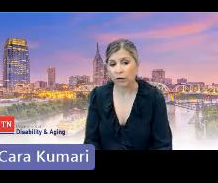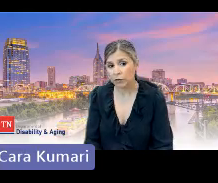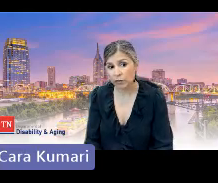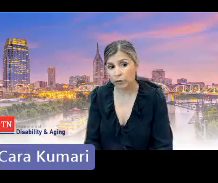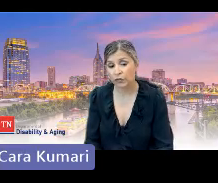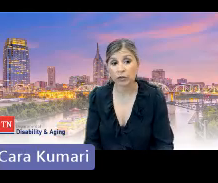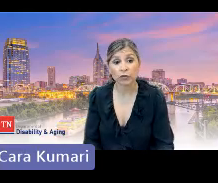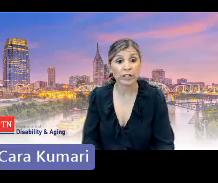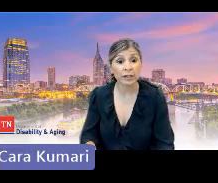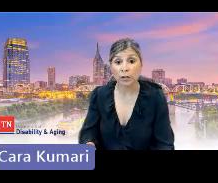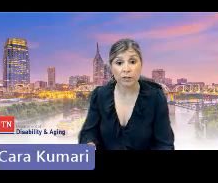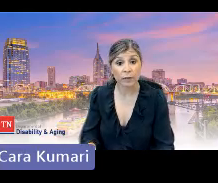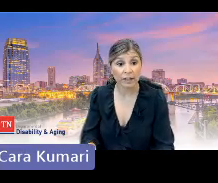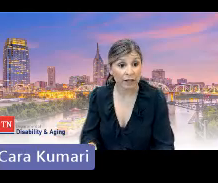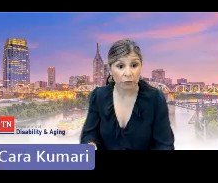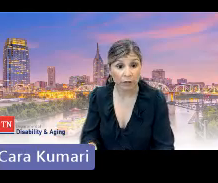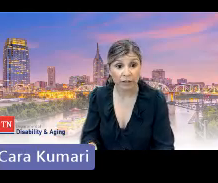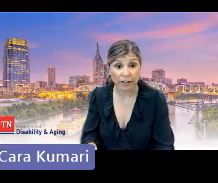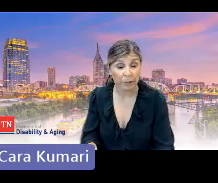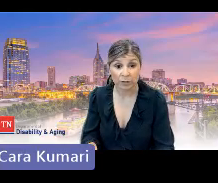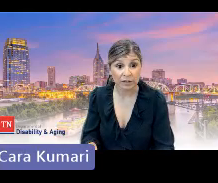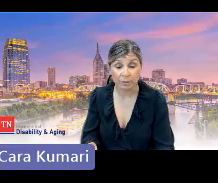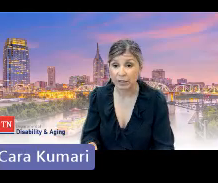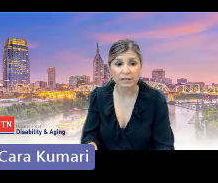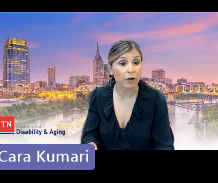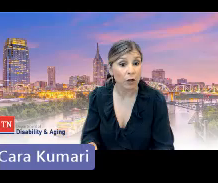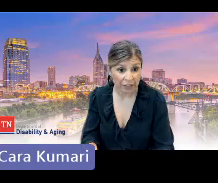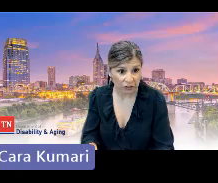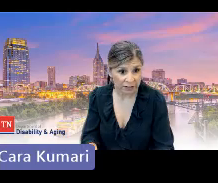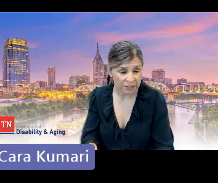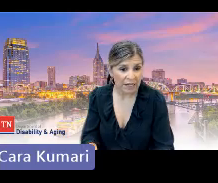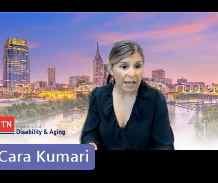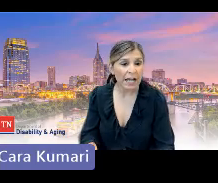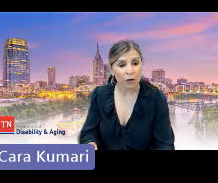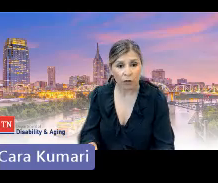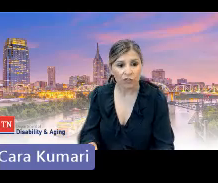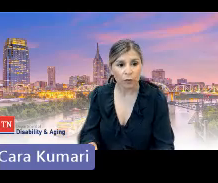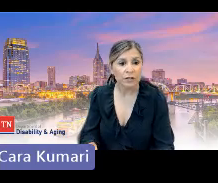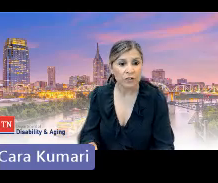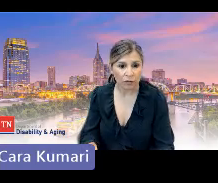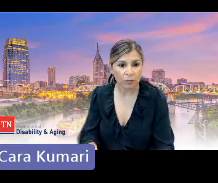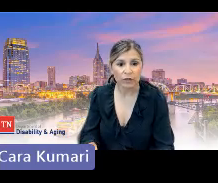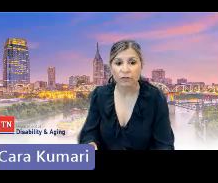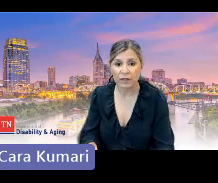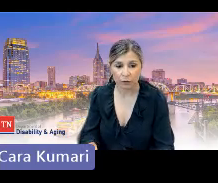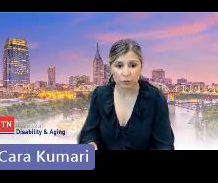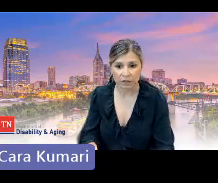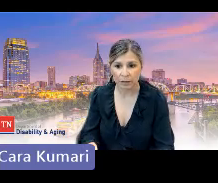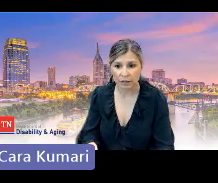We also serve children and adults with intellectual and developmental disabilities of all ages, and also adults with physical